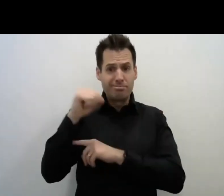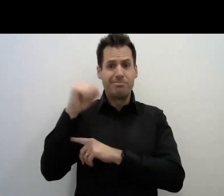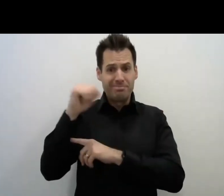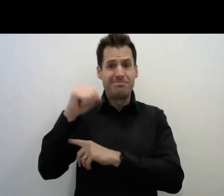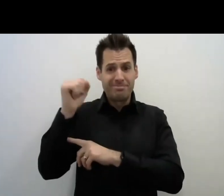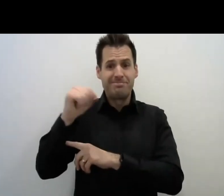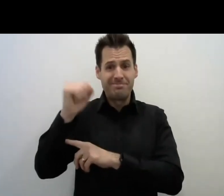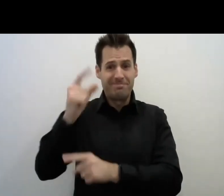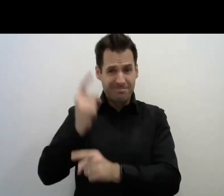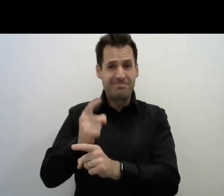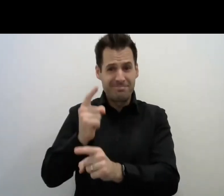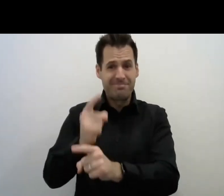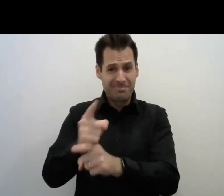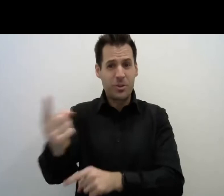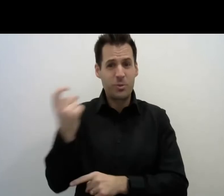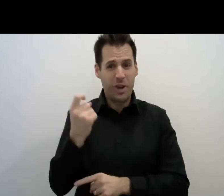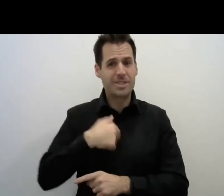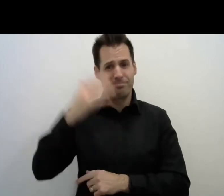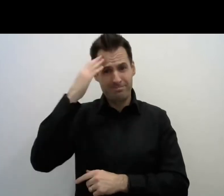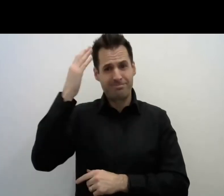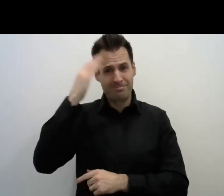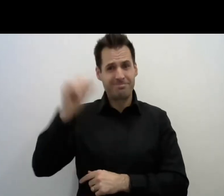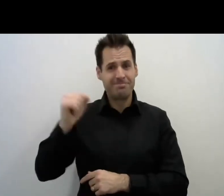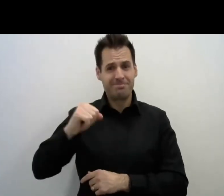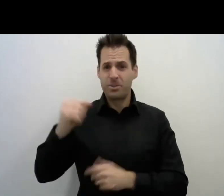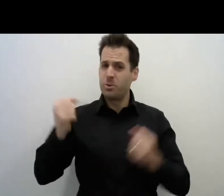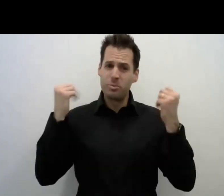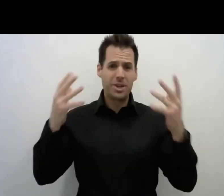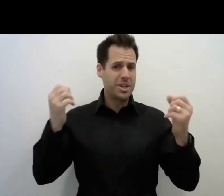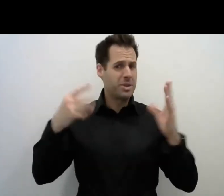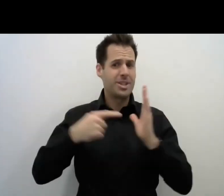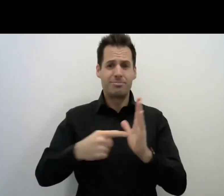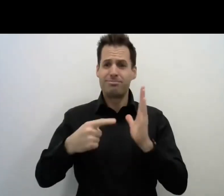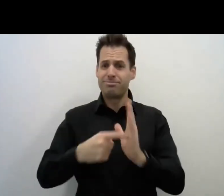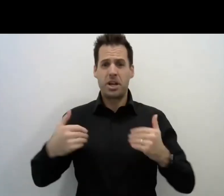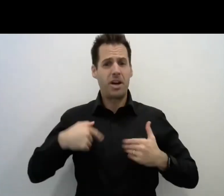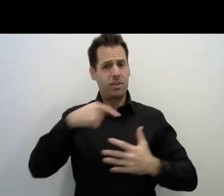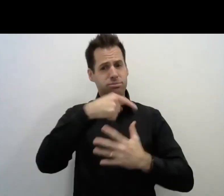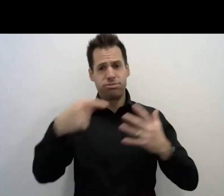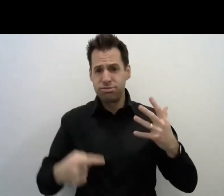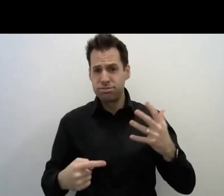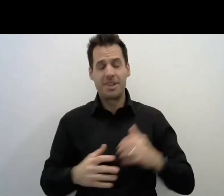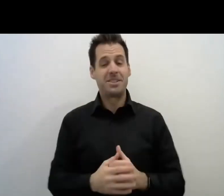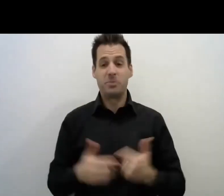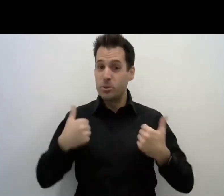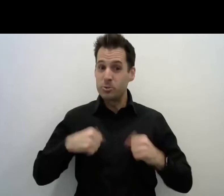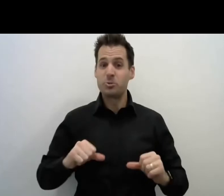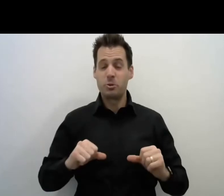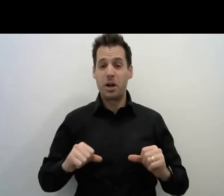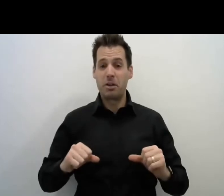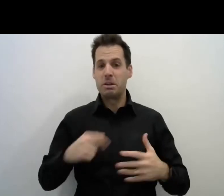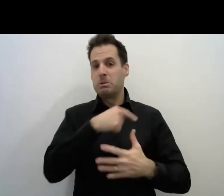question there are so many examples i could offer but i'll try and keep them less provocative um